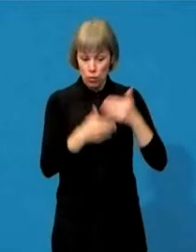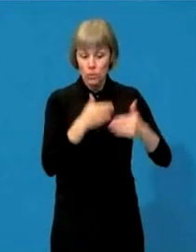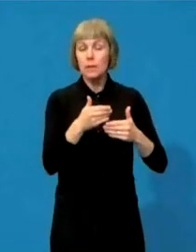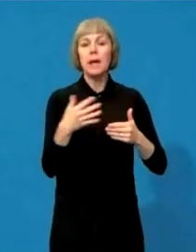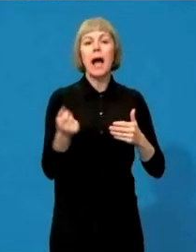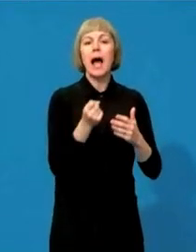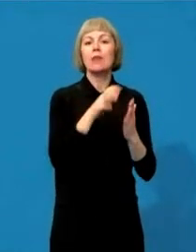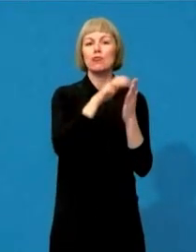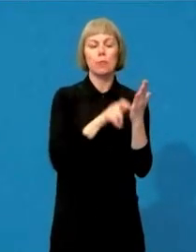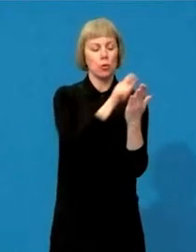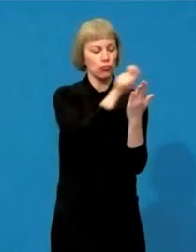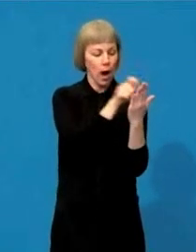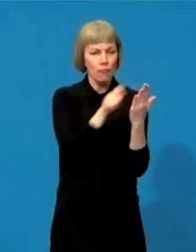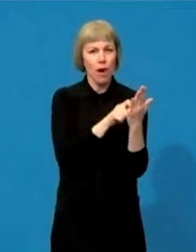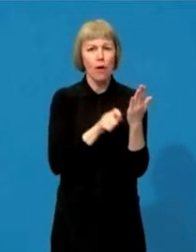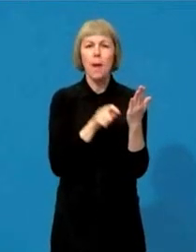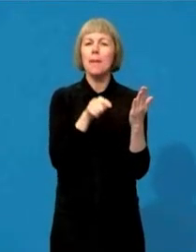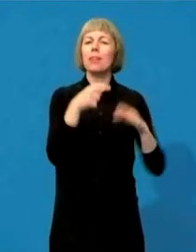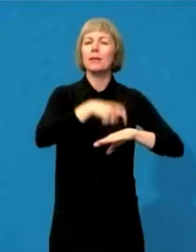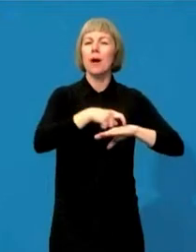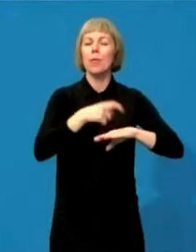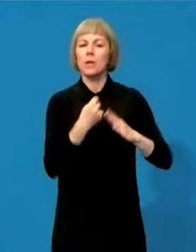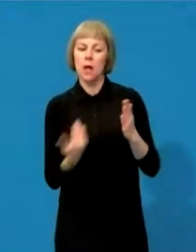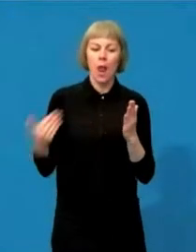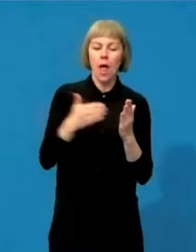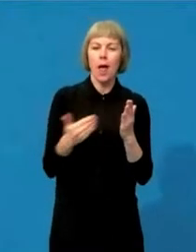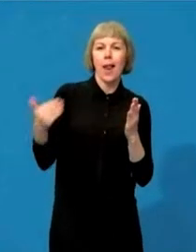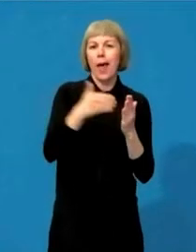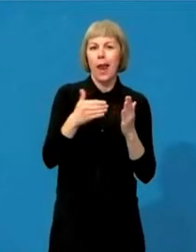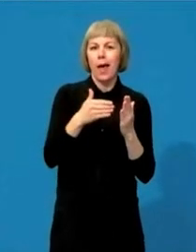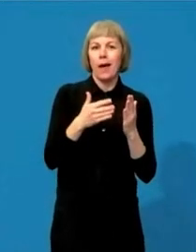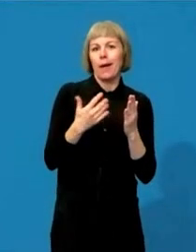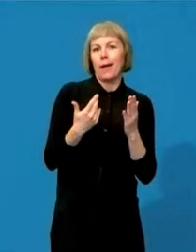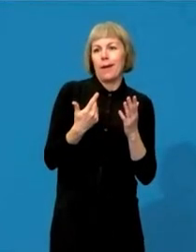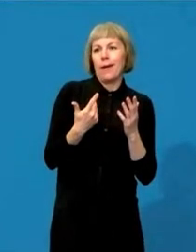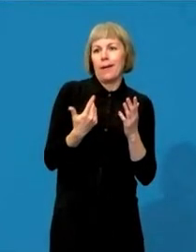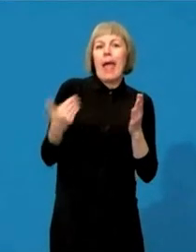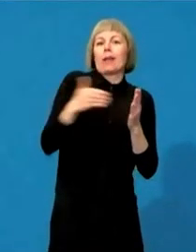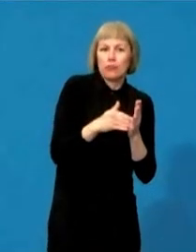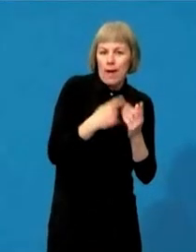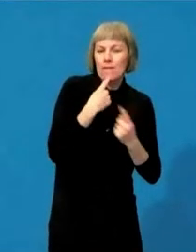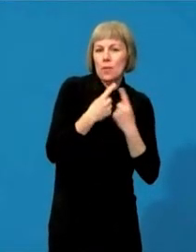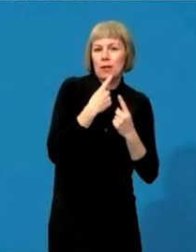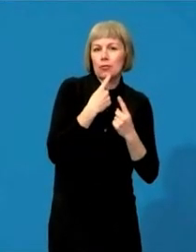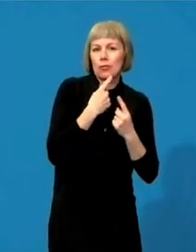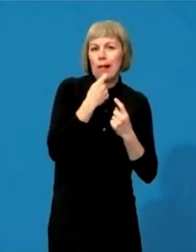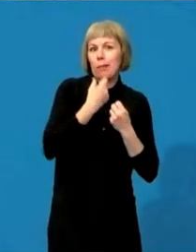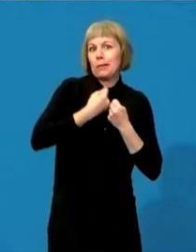exaggerate his conditions to attract funding to enable them to have somebody work with him